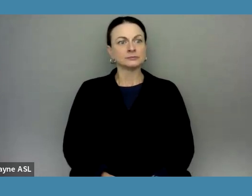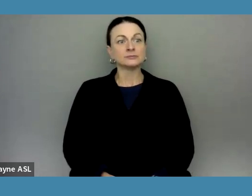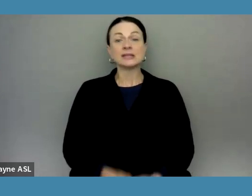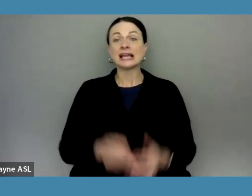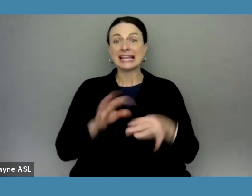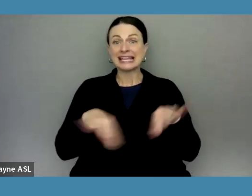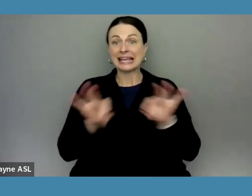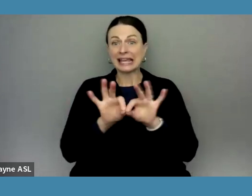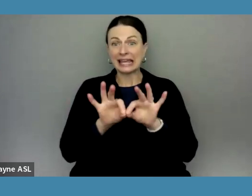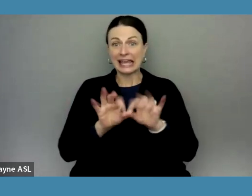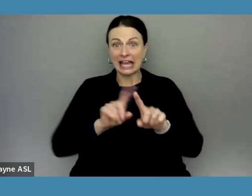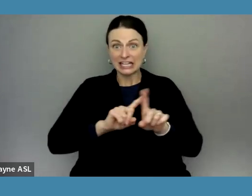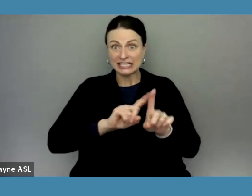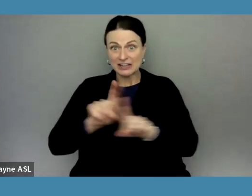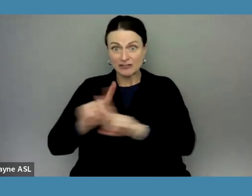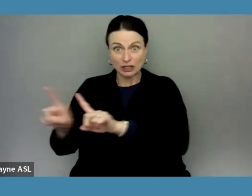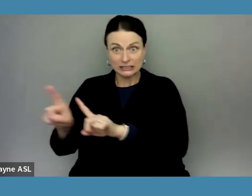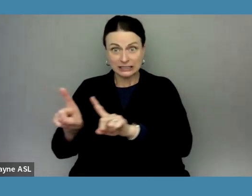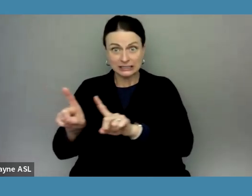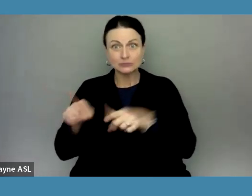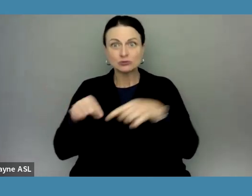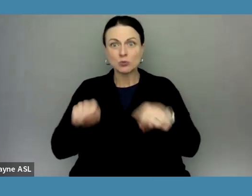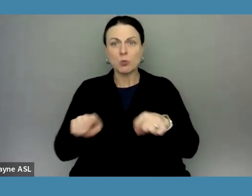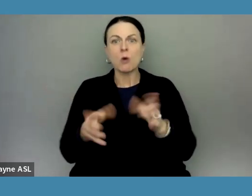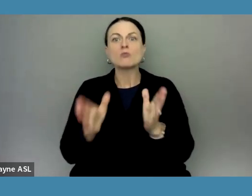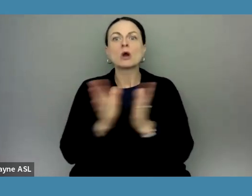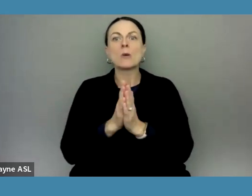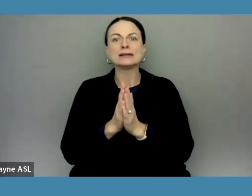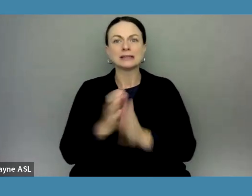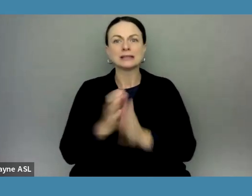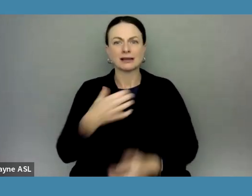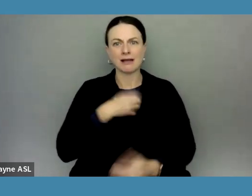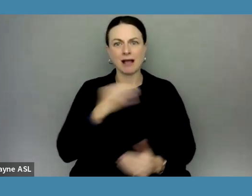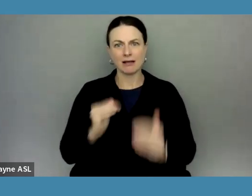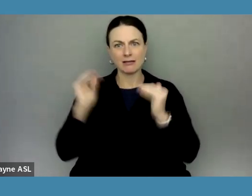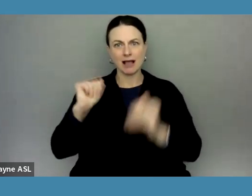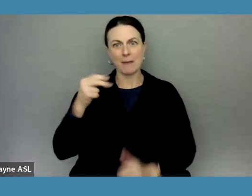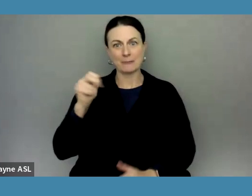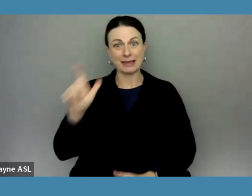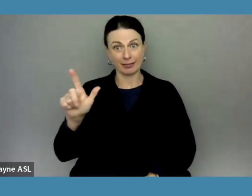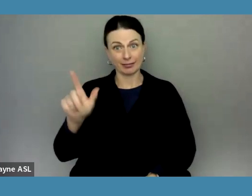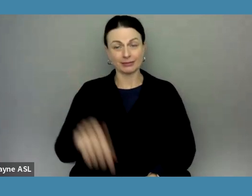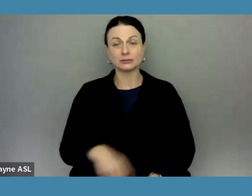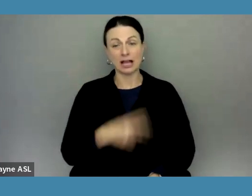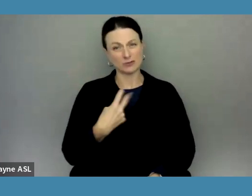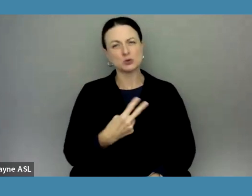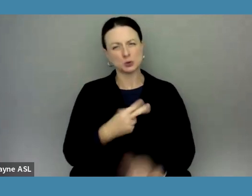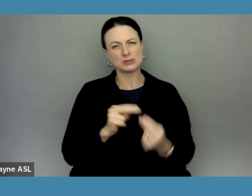when requesting an appeal. And this is slide one of two on the key differences